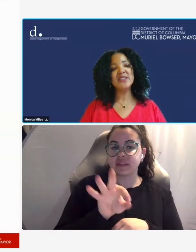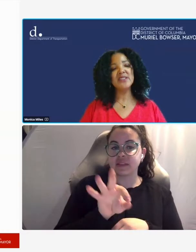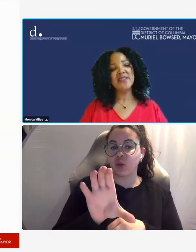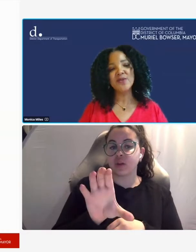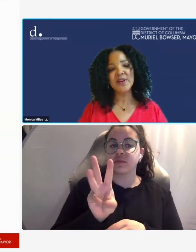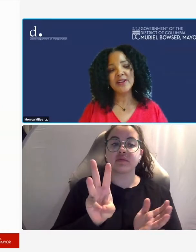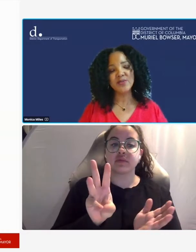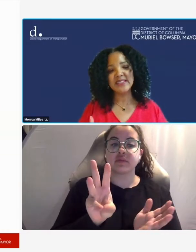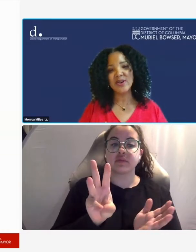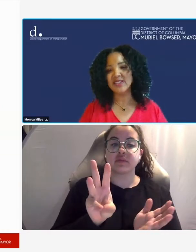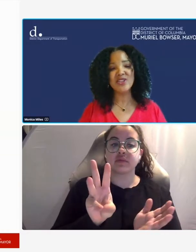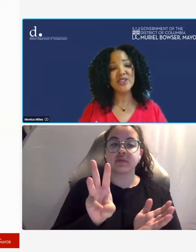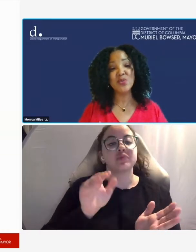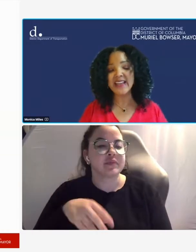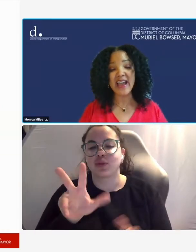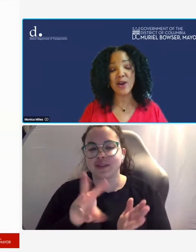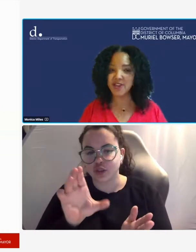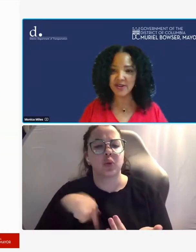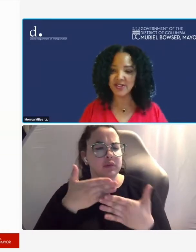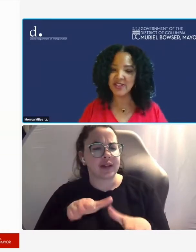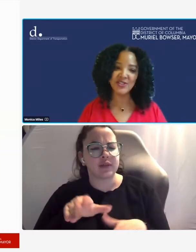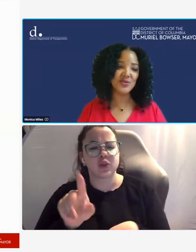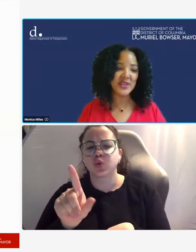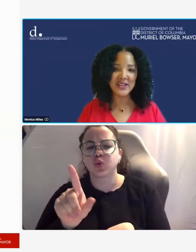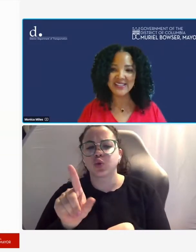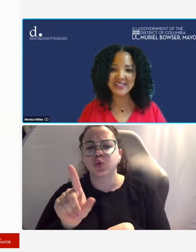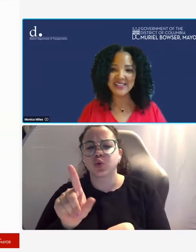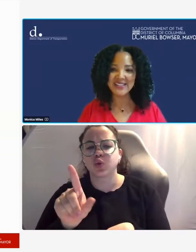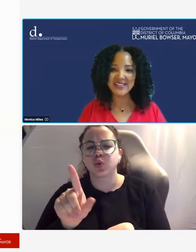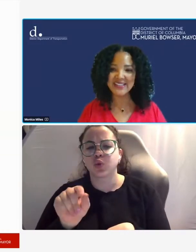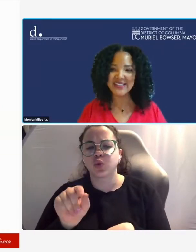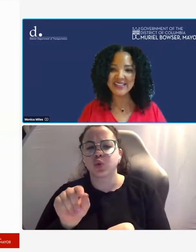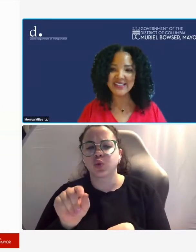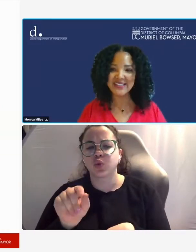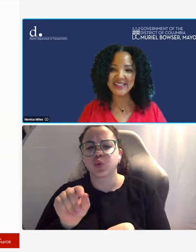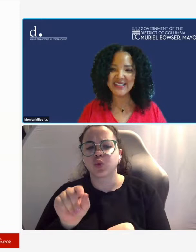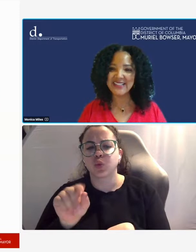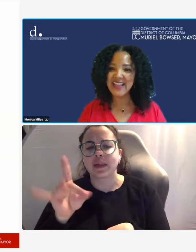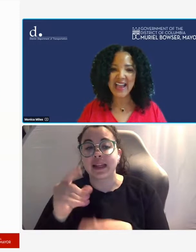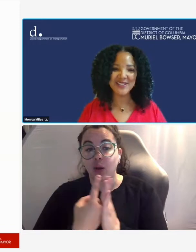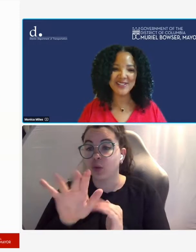costing we're going to use a 20 80 hour year so that's 2 000 80 hours in a year so that means